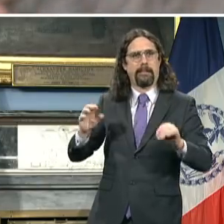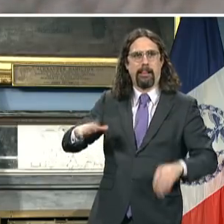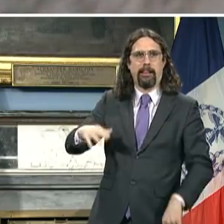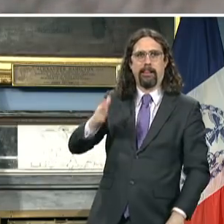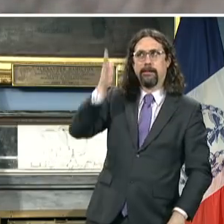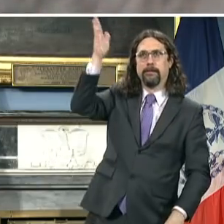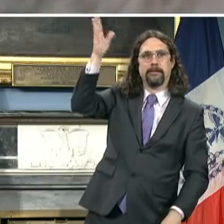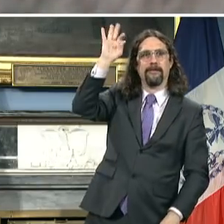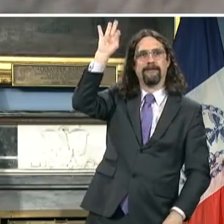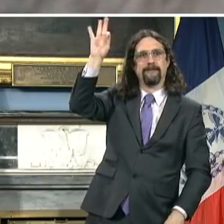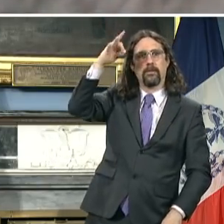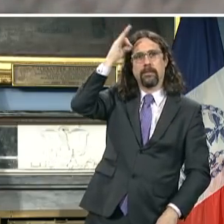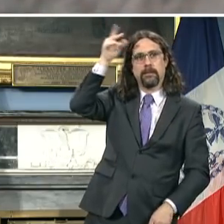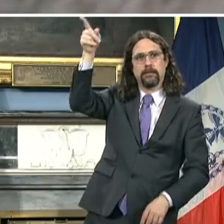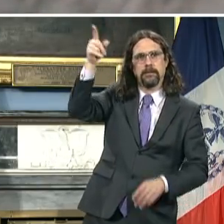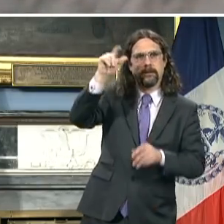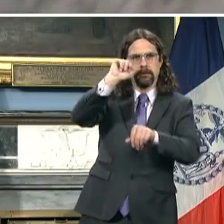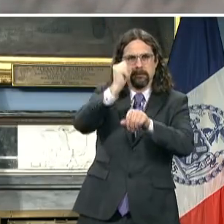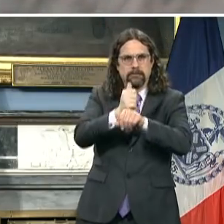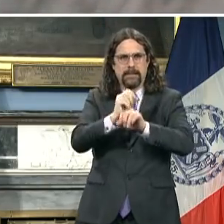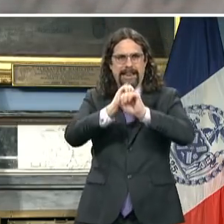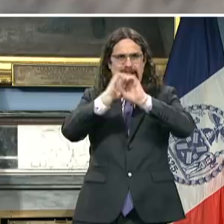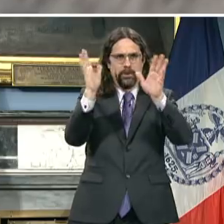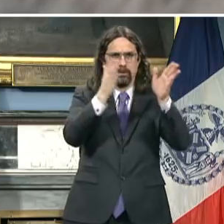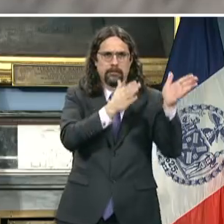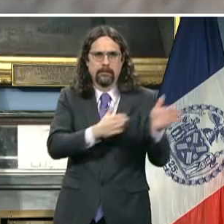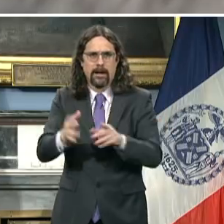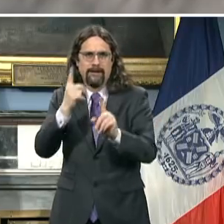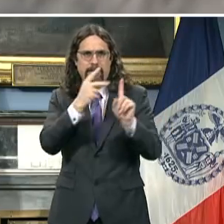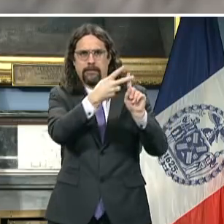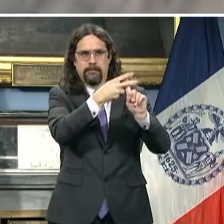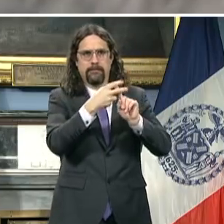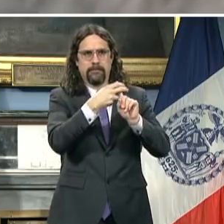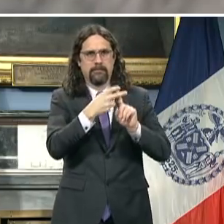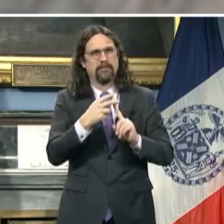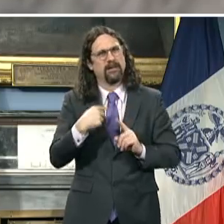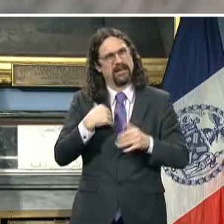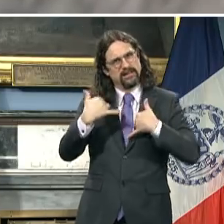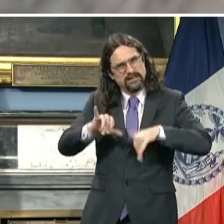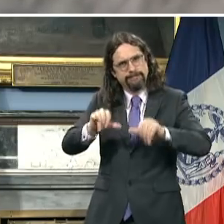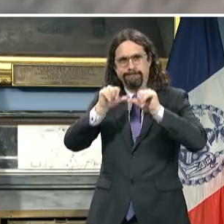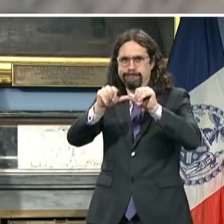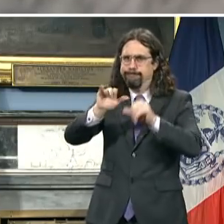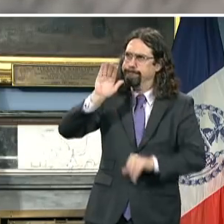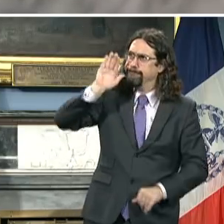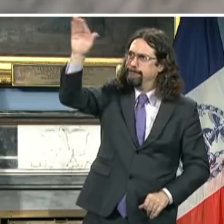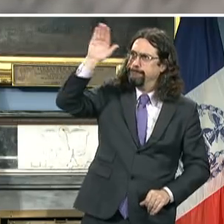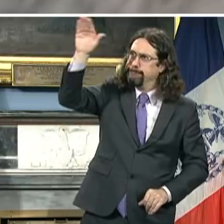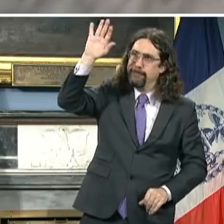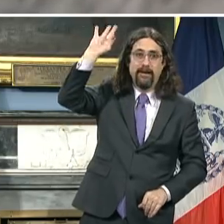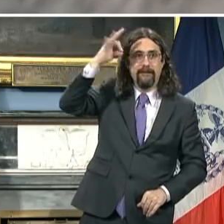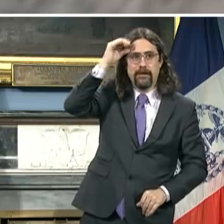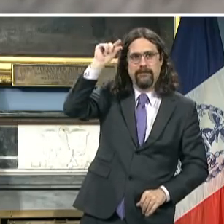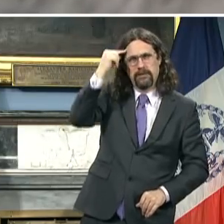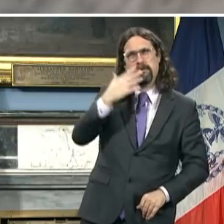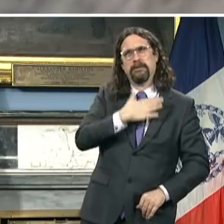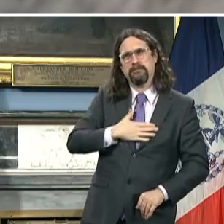NEED IS GREATEST BUT NO MECHANISM TO GET THEM WHERE THEY NEED TO BE. I WILL KEEP PUSHING THE FEDERAL GOVERNMENT TO ACHIEVE THAT.